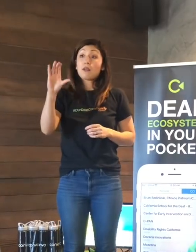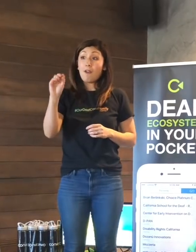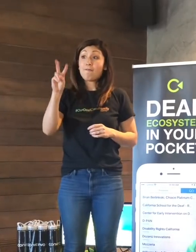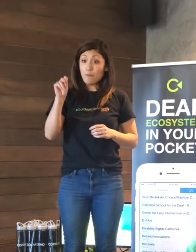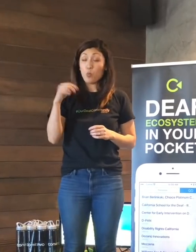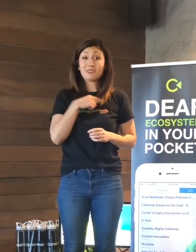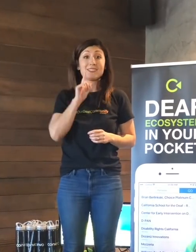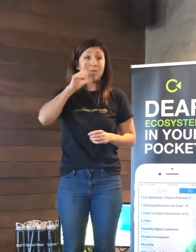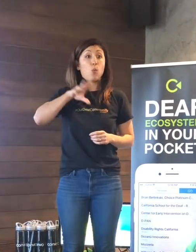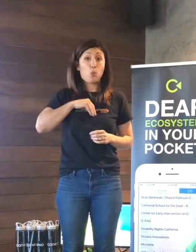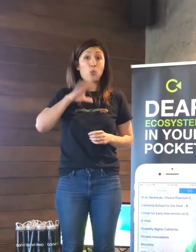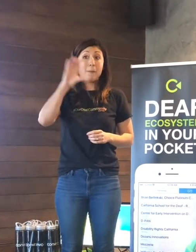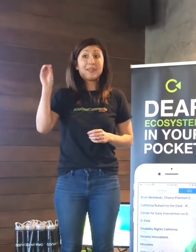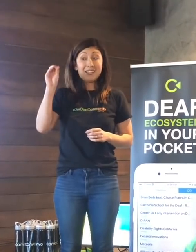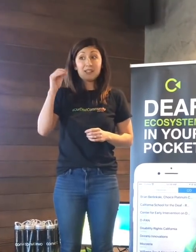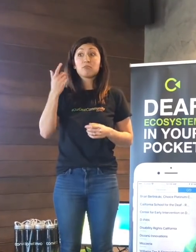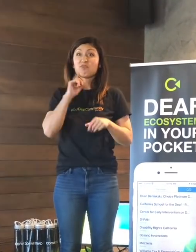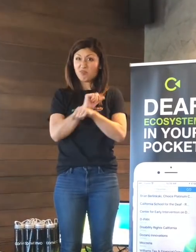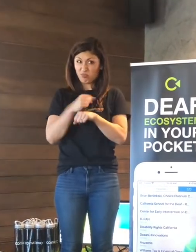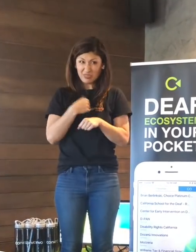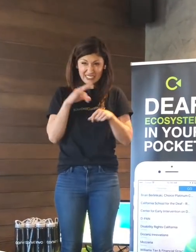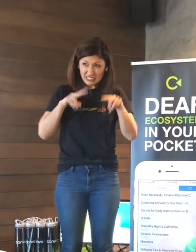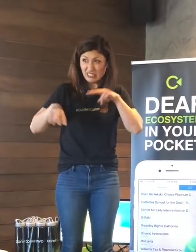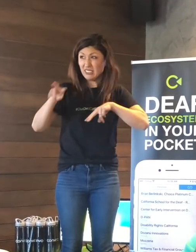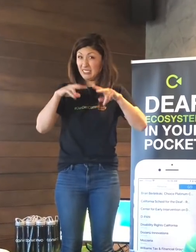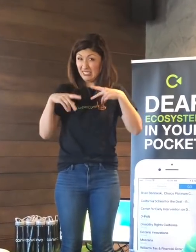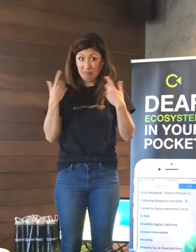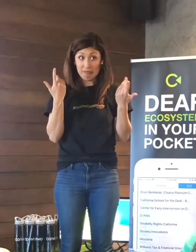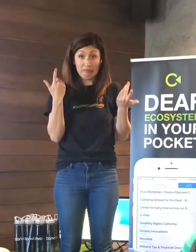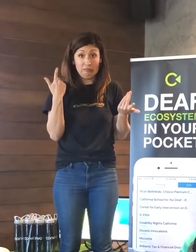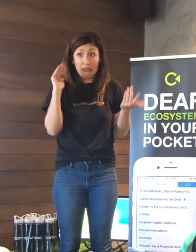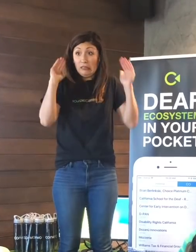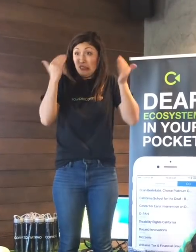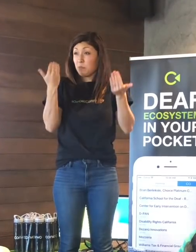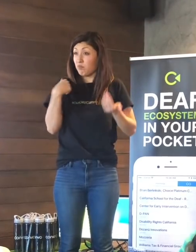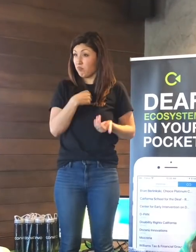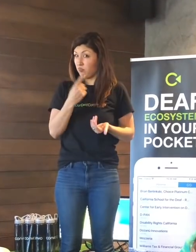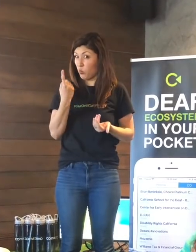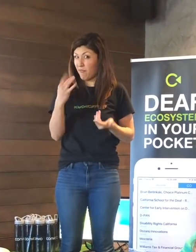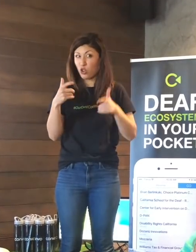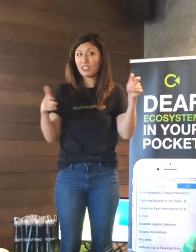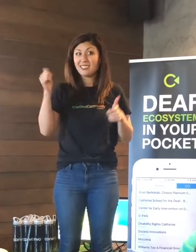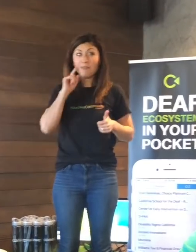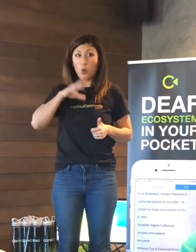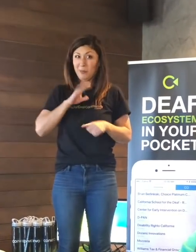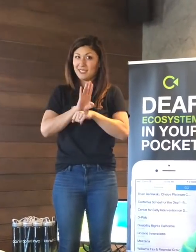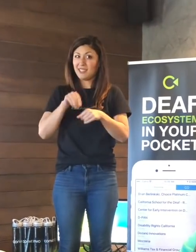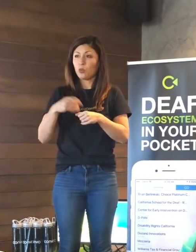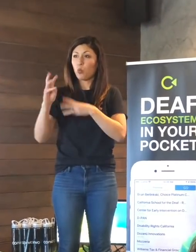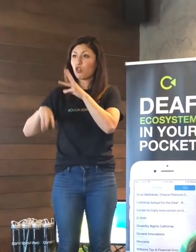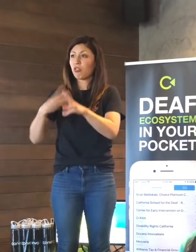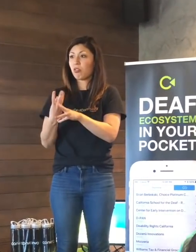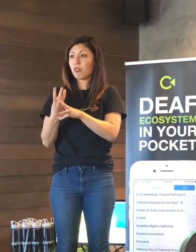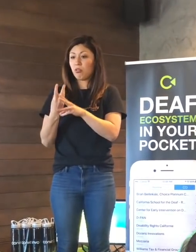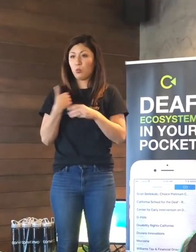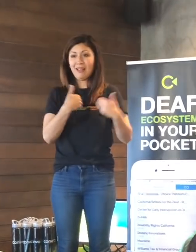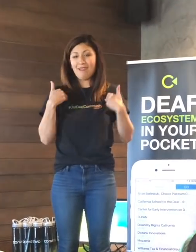At Convo, we looked around and it seems to be true that we are one of the largest Deaf-owned businesses in the world.